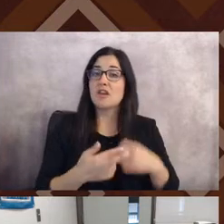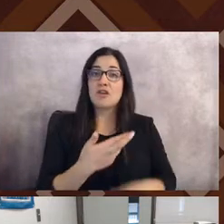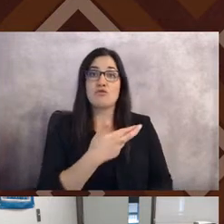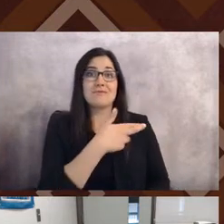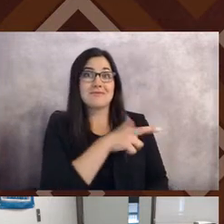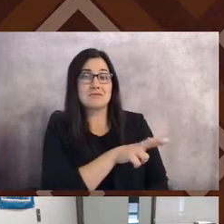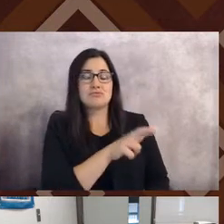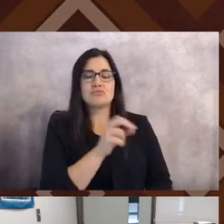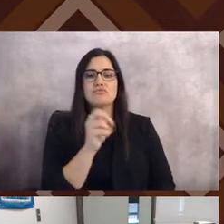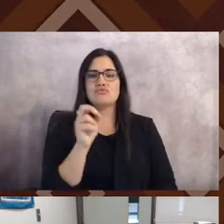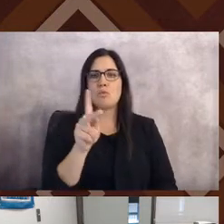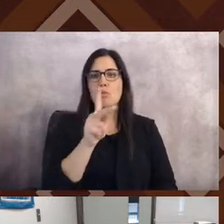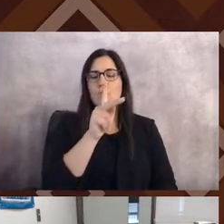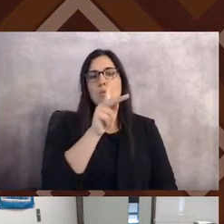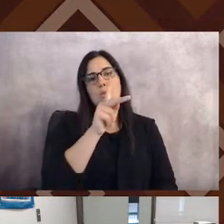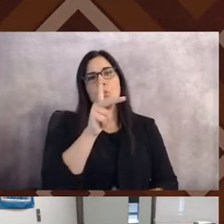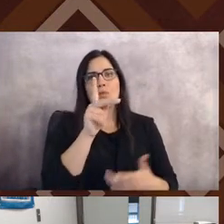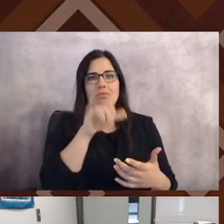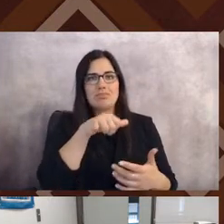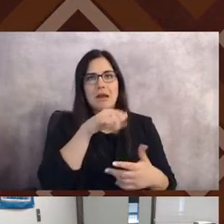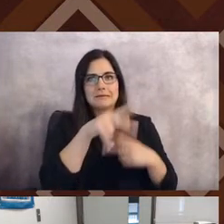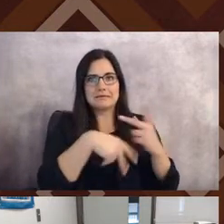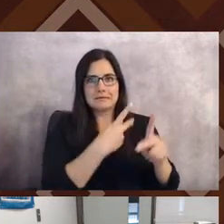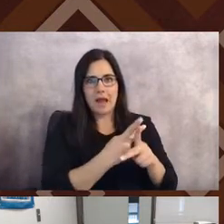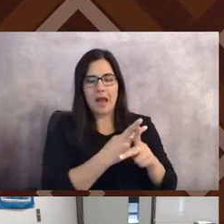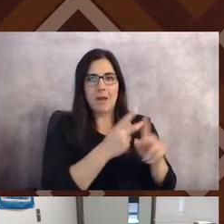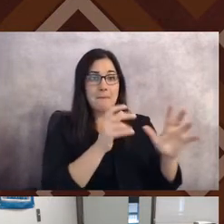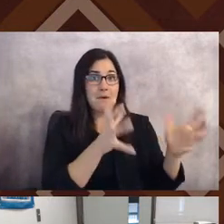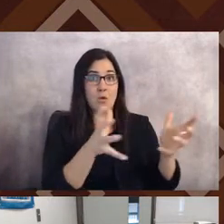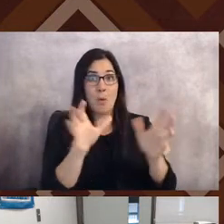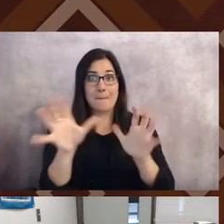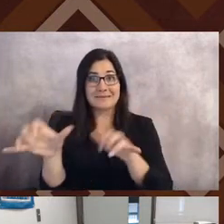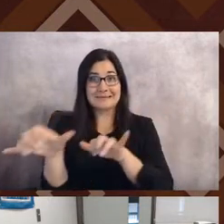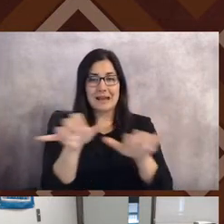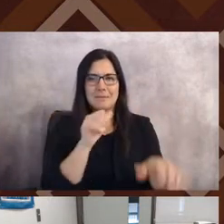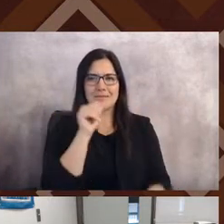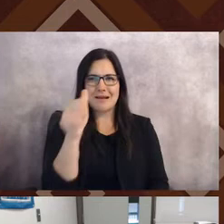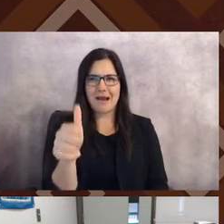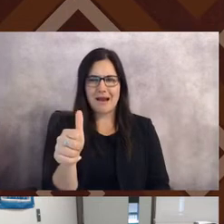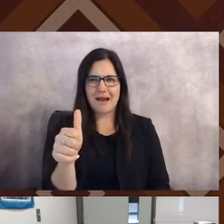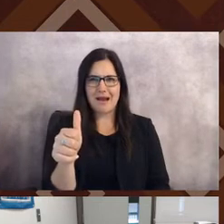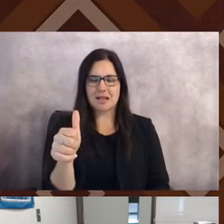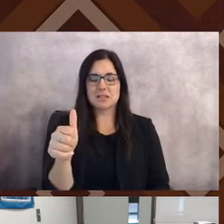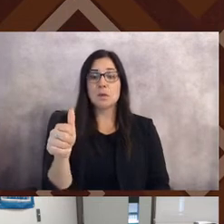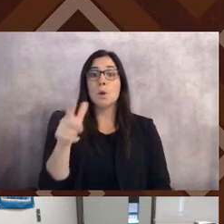that many people associated with the terrorists who are who were guilty of the attacks of September 11